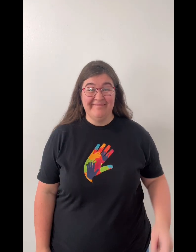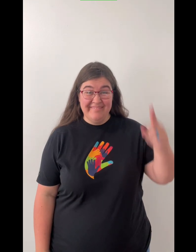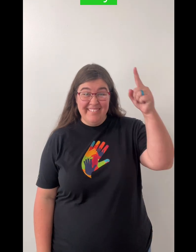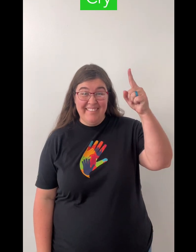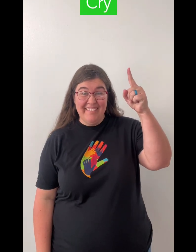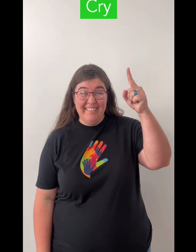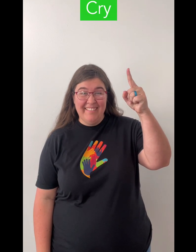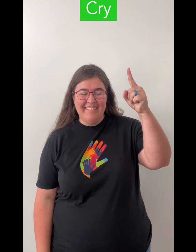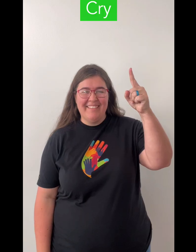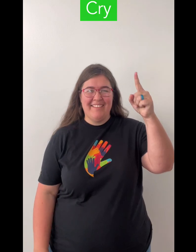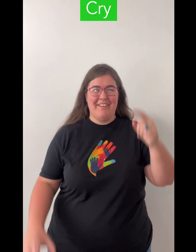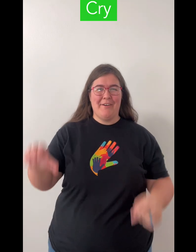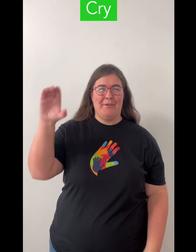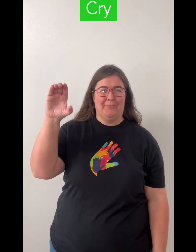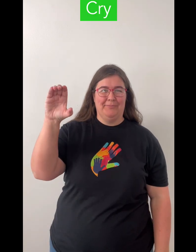CRY